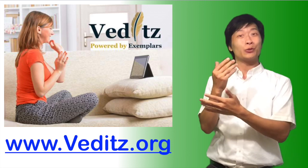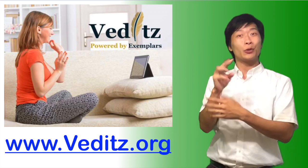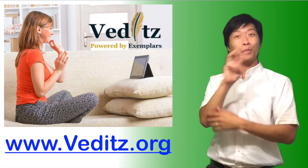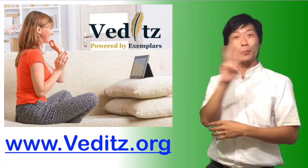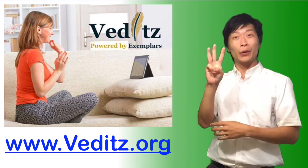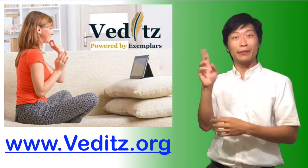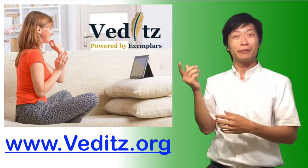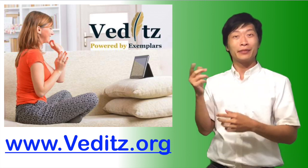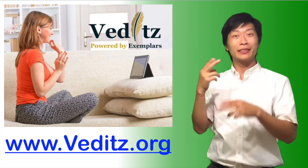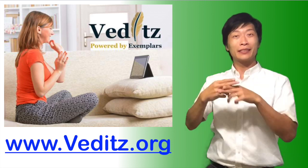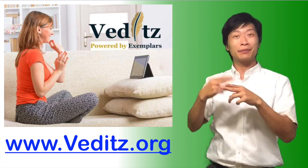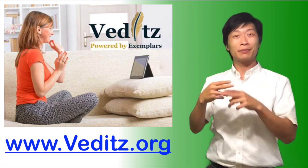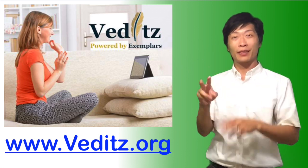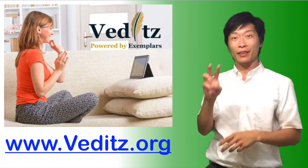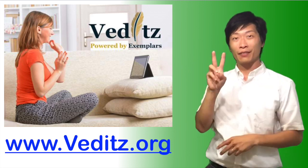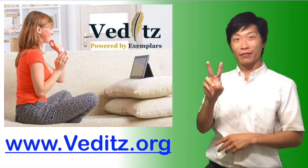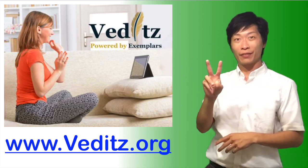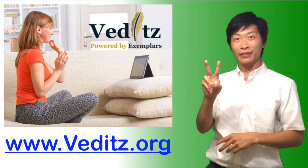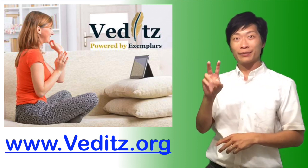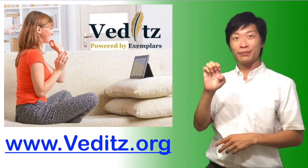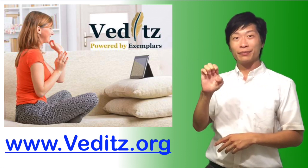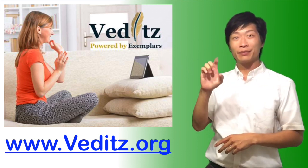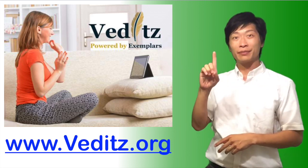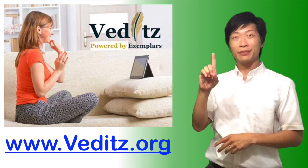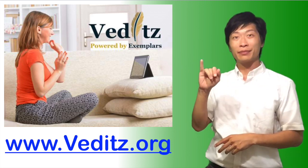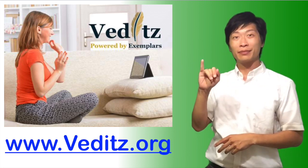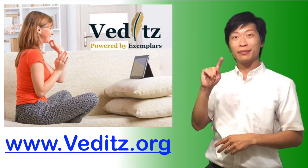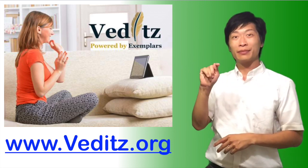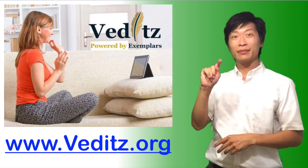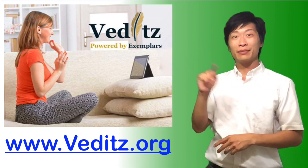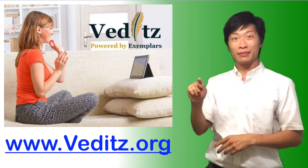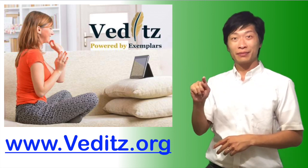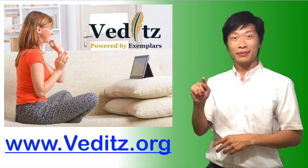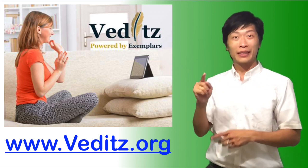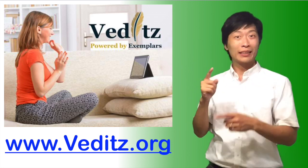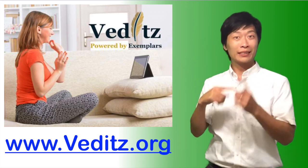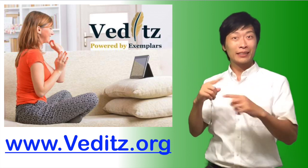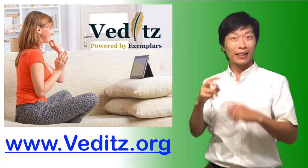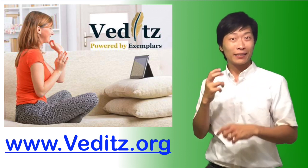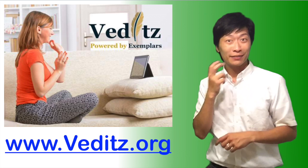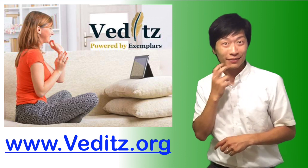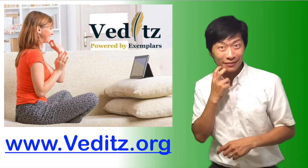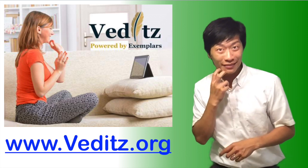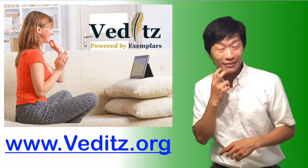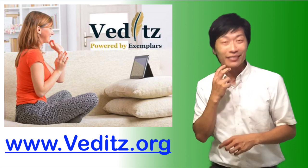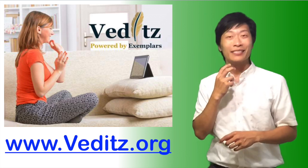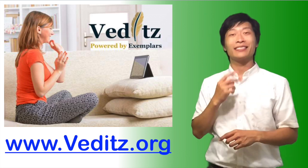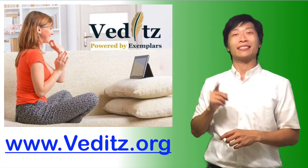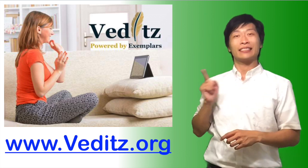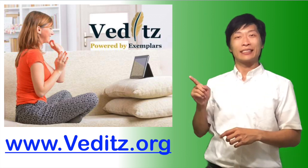www.veditz.org